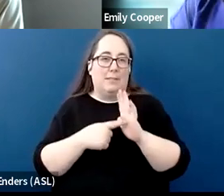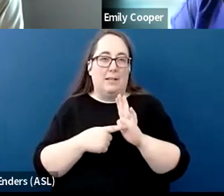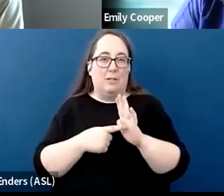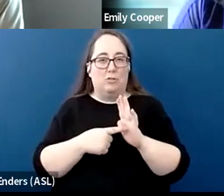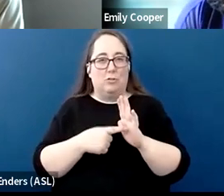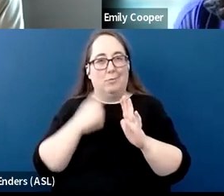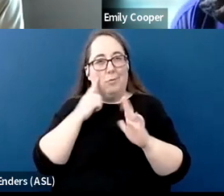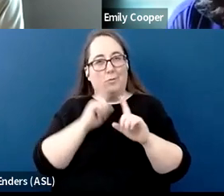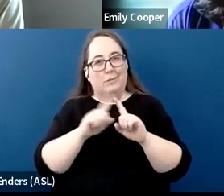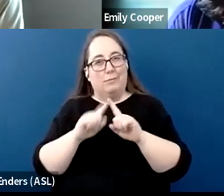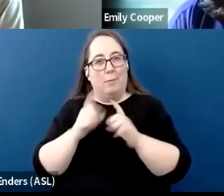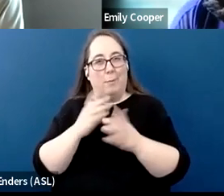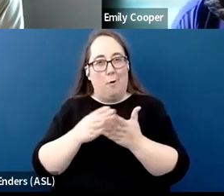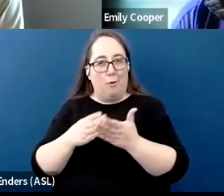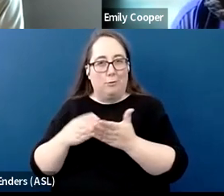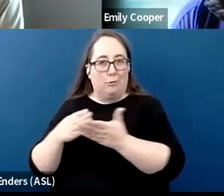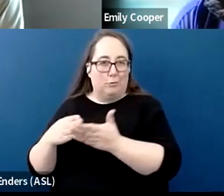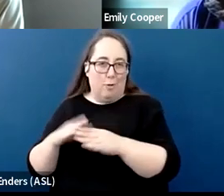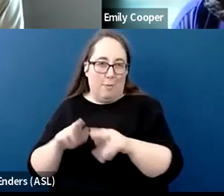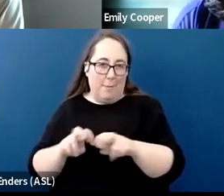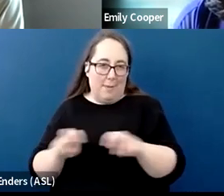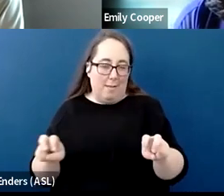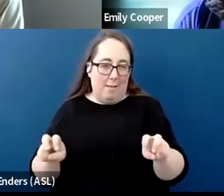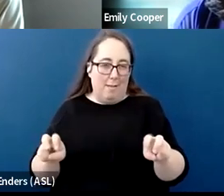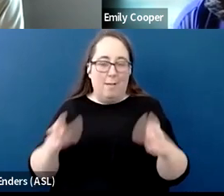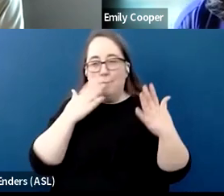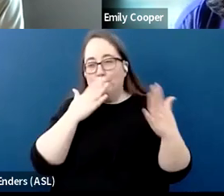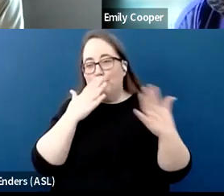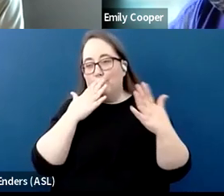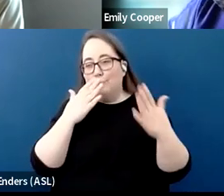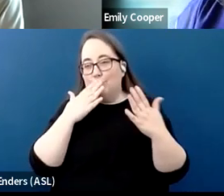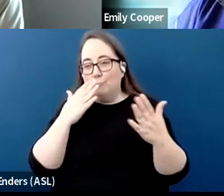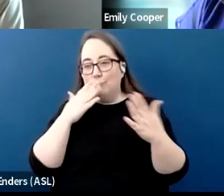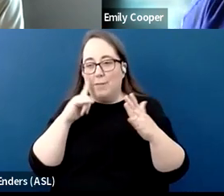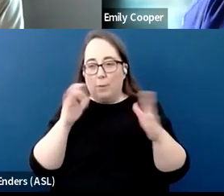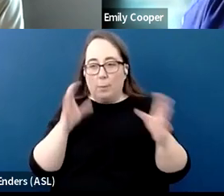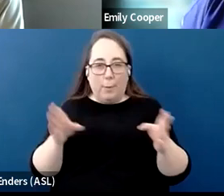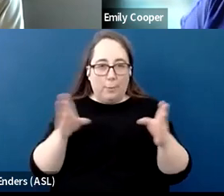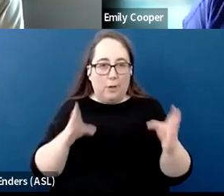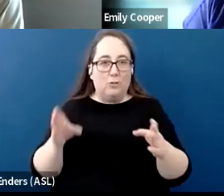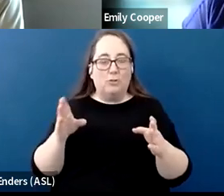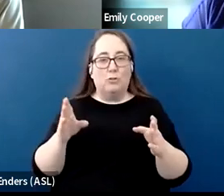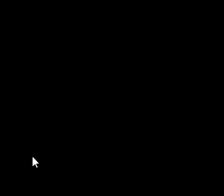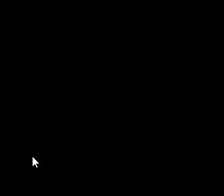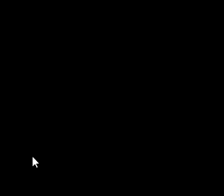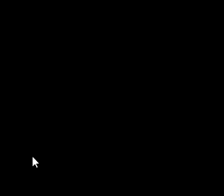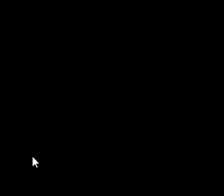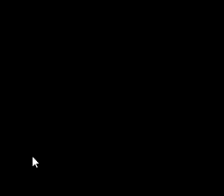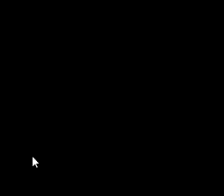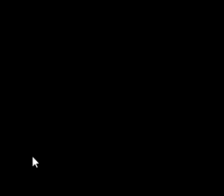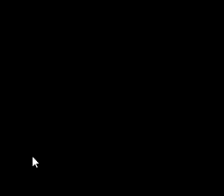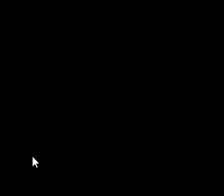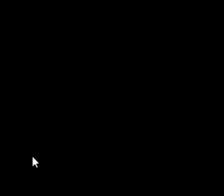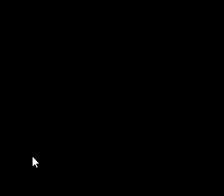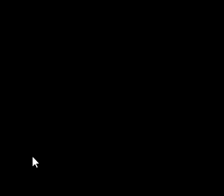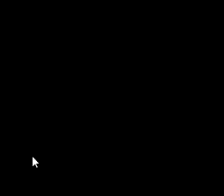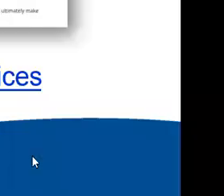WHITNEY JOY And that is our whole housing capacity program manager, that whole position was created to address the challenge of having